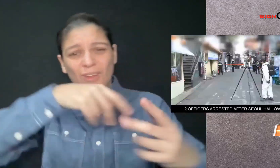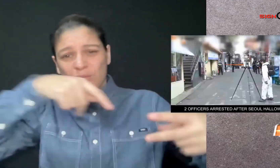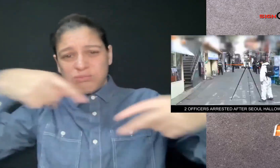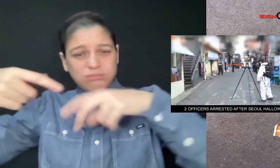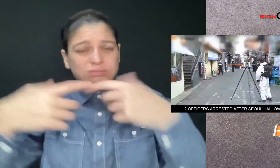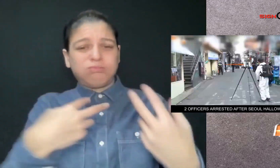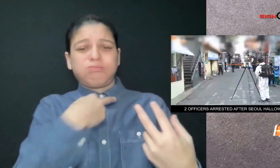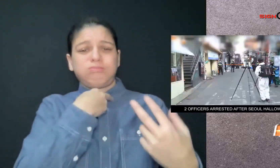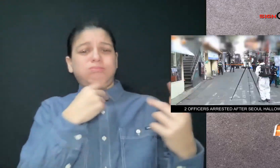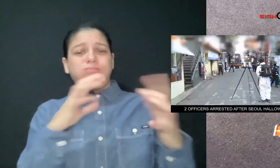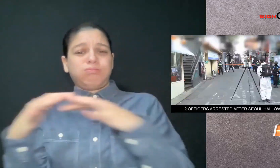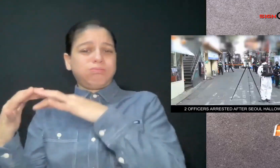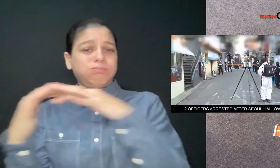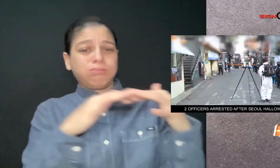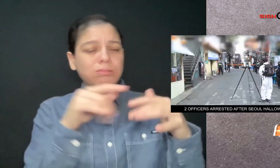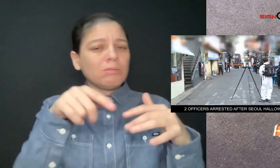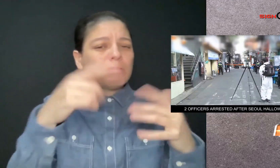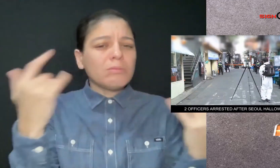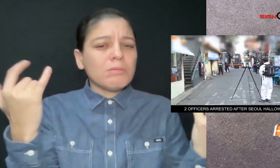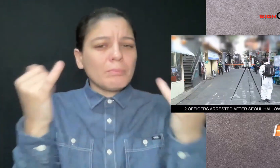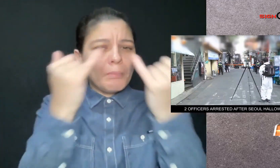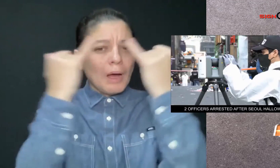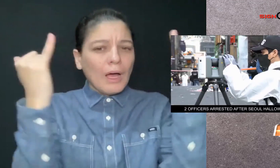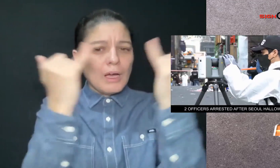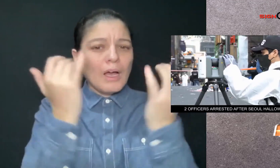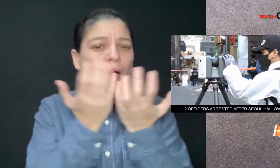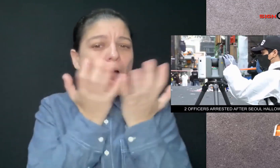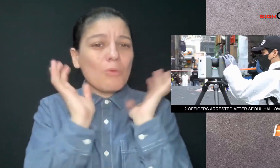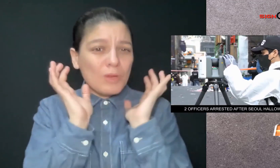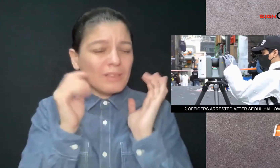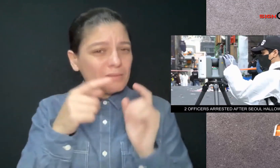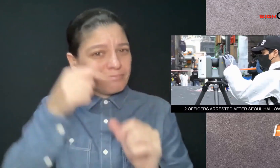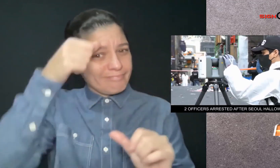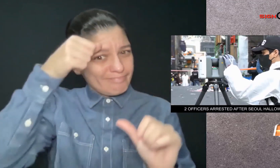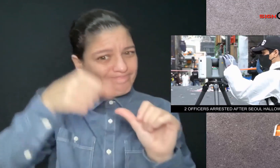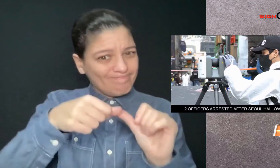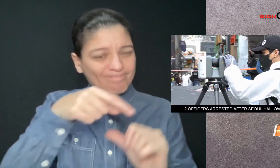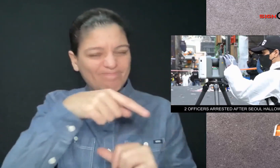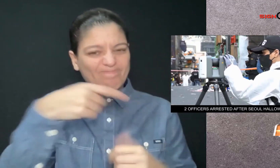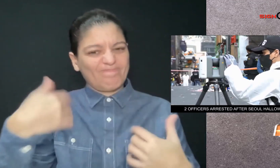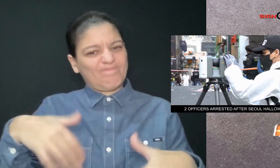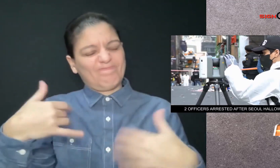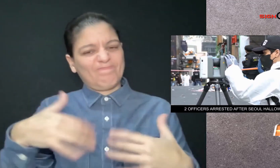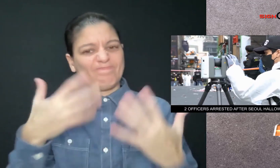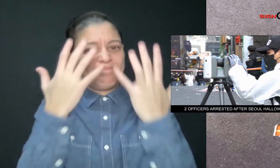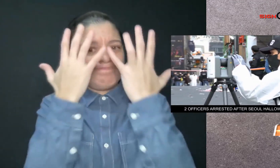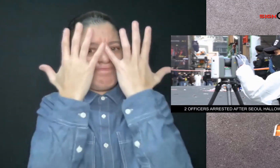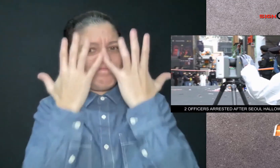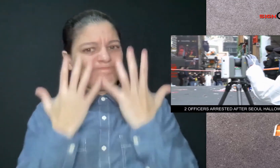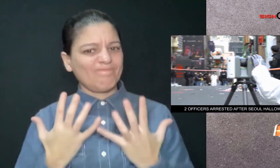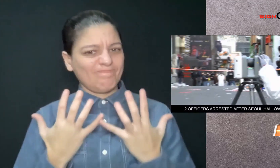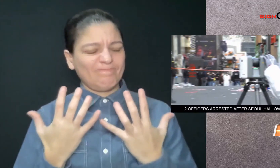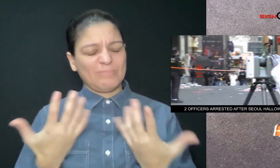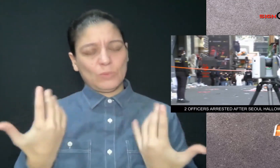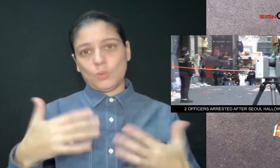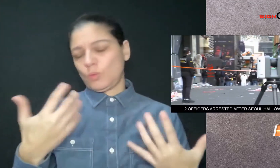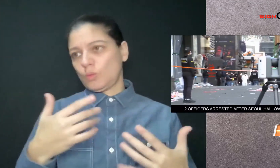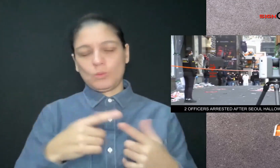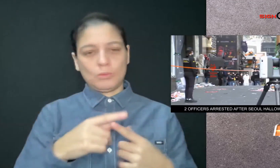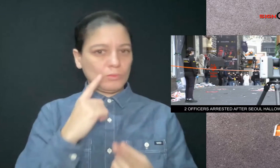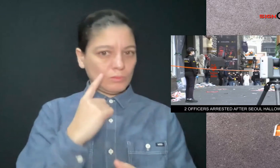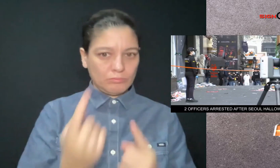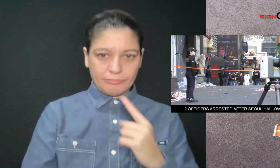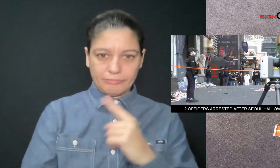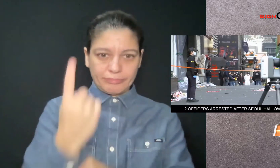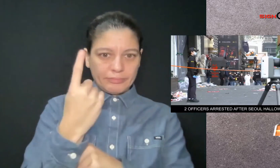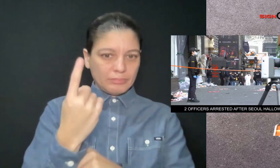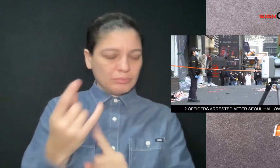trapped and crushed in a Halloween street party the tragedy was one of the worst disasters